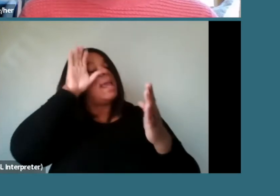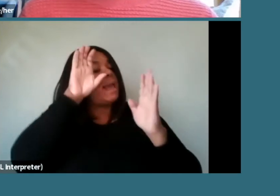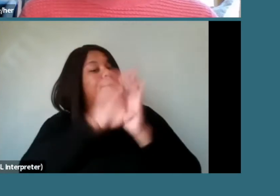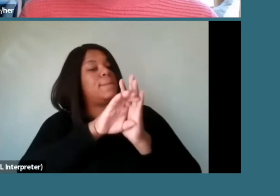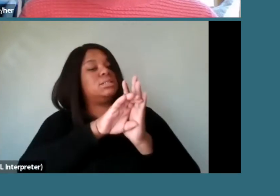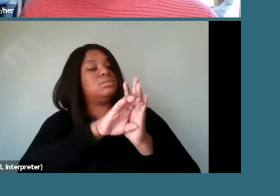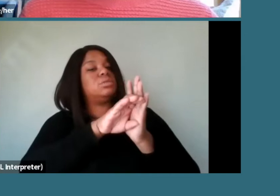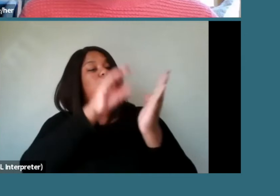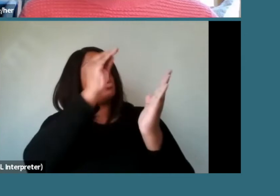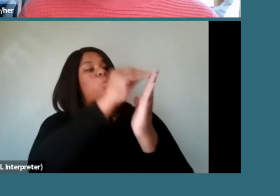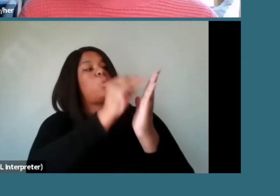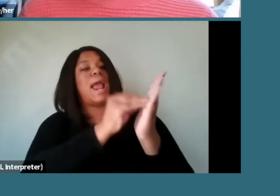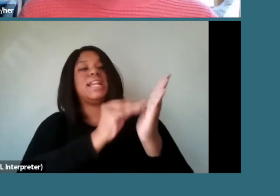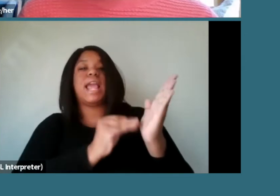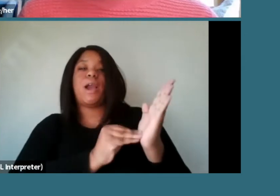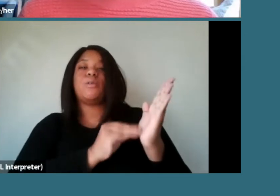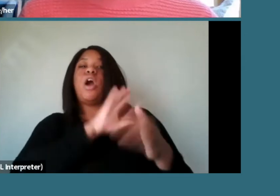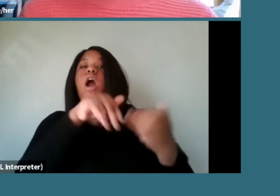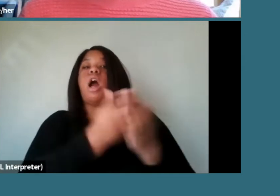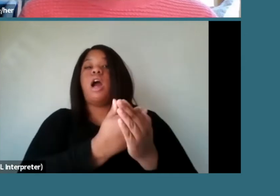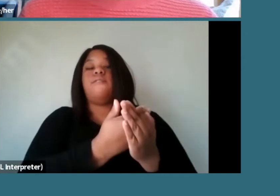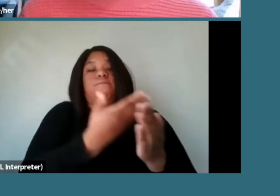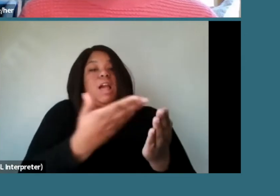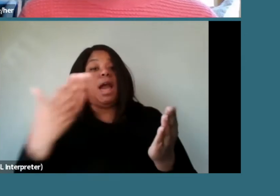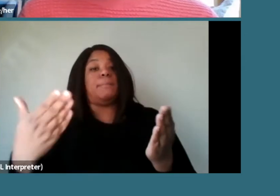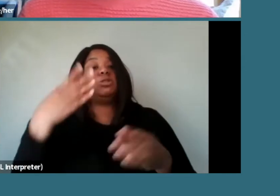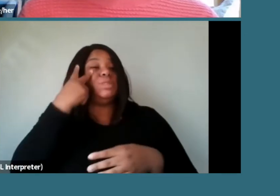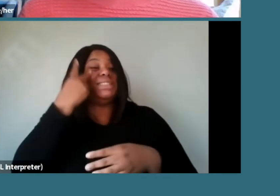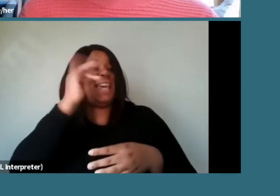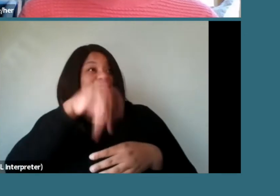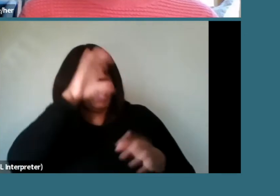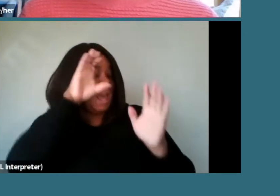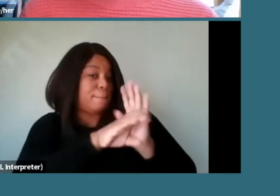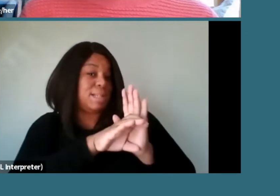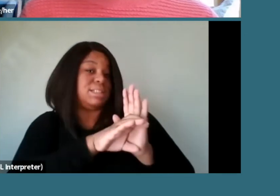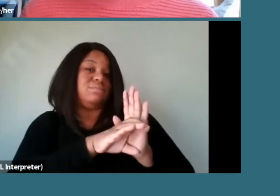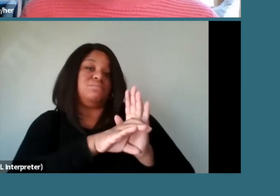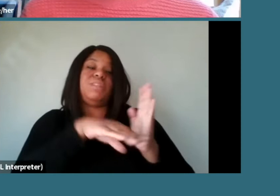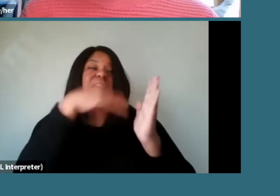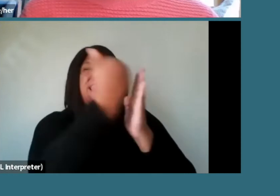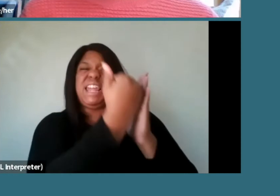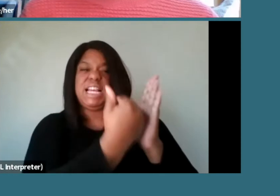of the objects that you see within the image. And you can just list it out. It doesn't have to be a description yet.